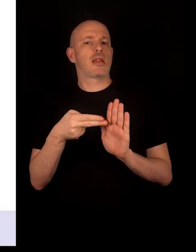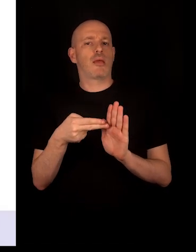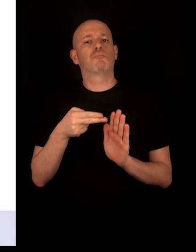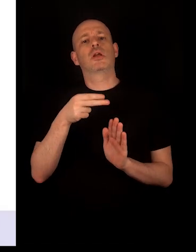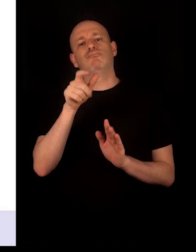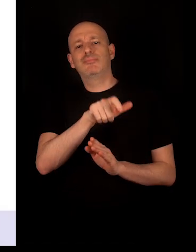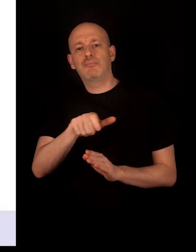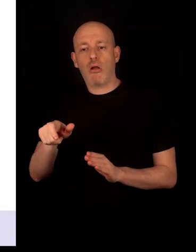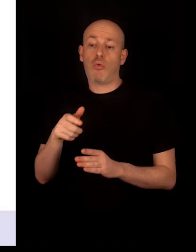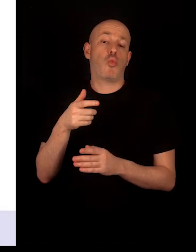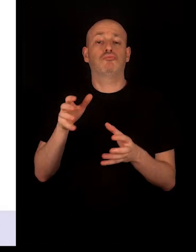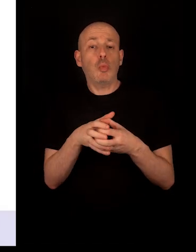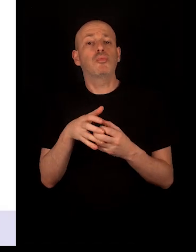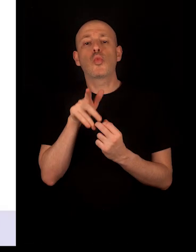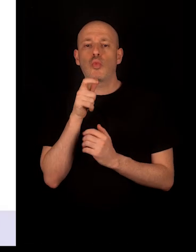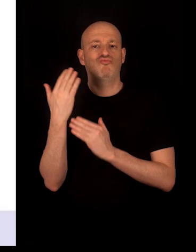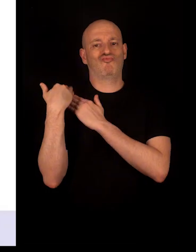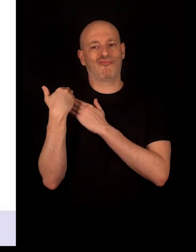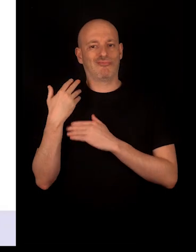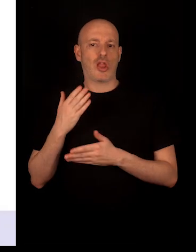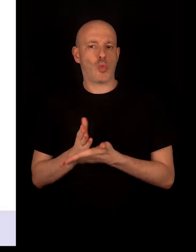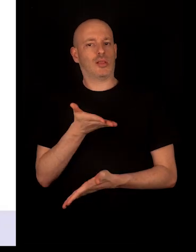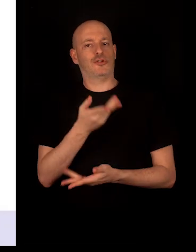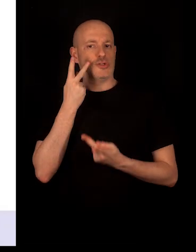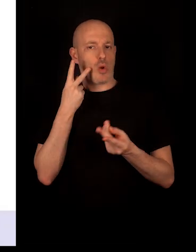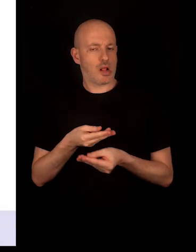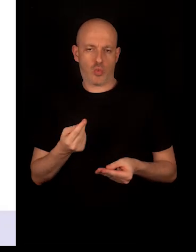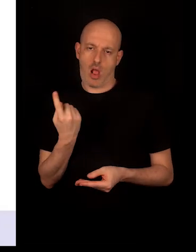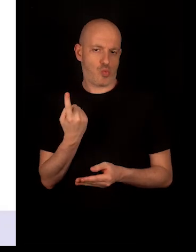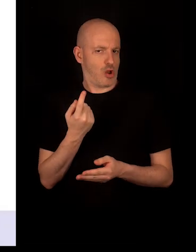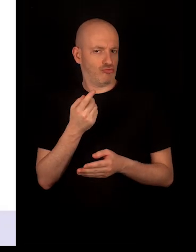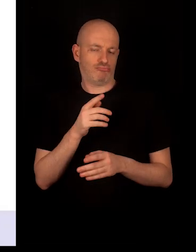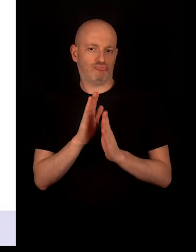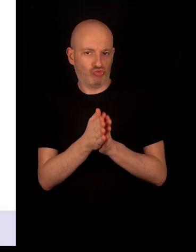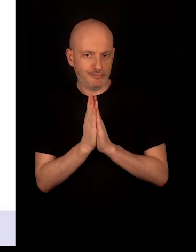and name of grantees and or people with the rights of the visual material.